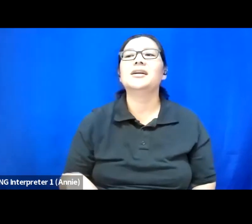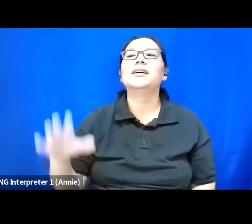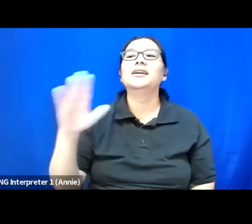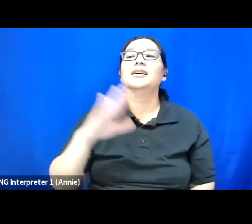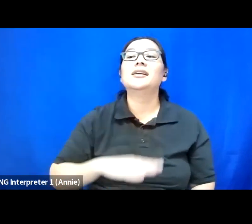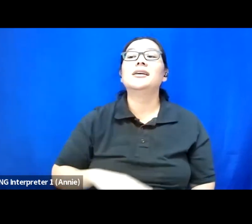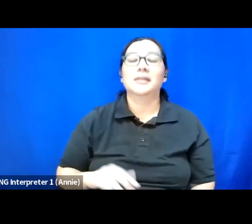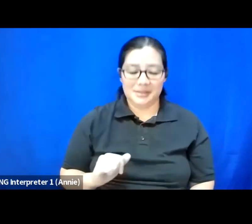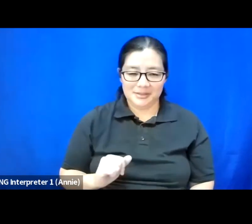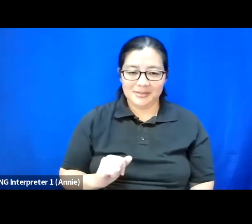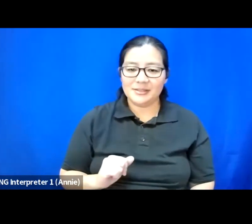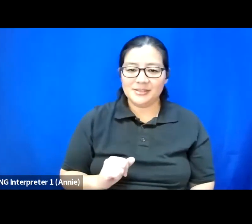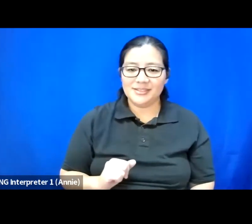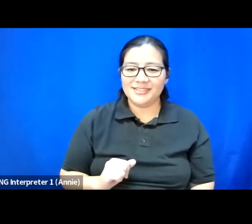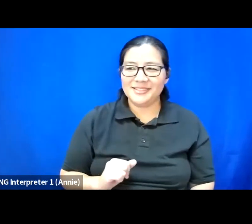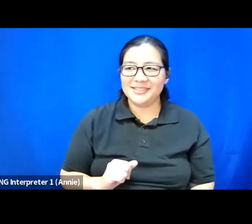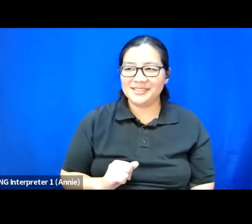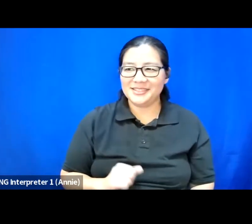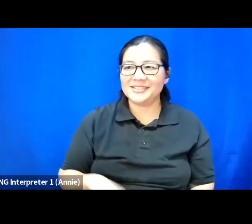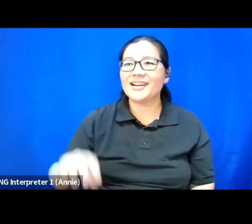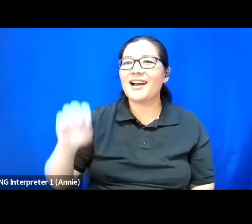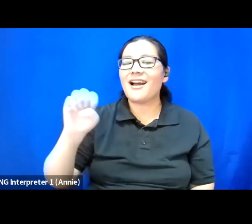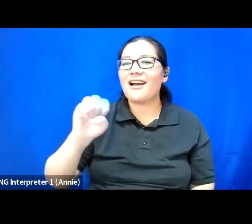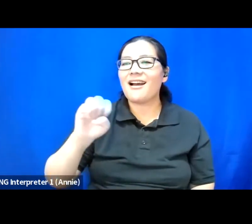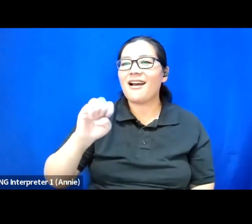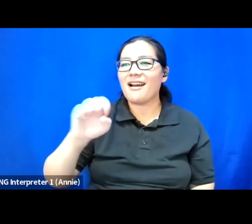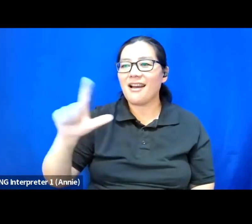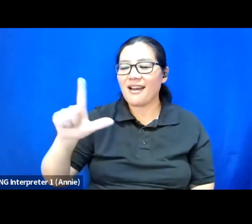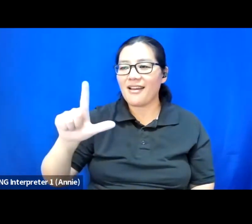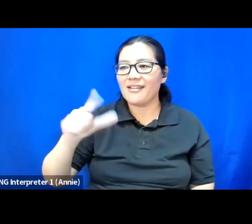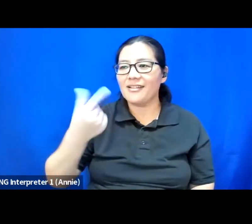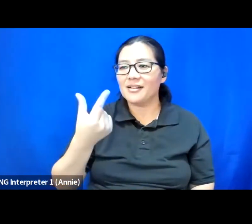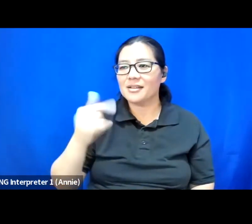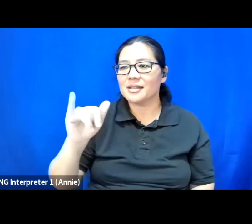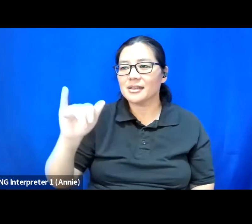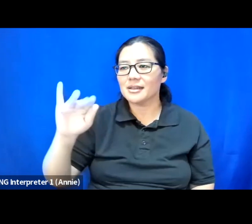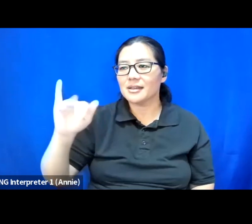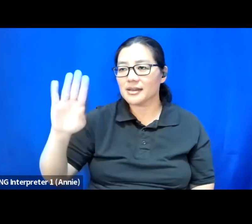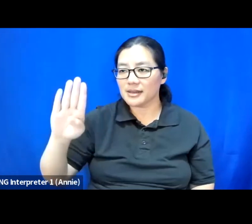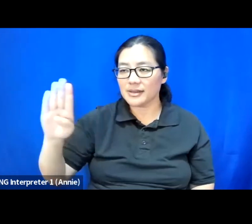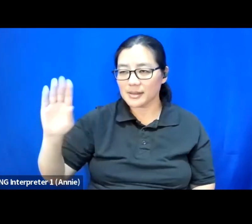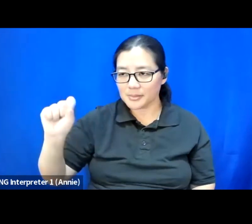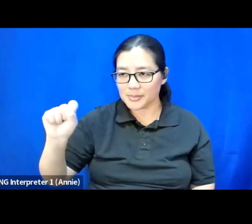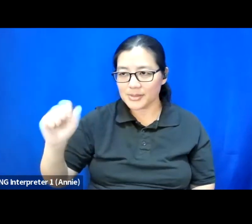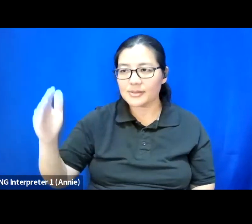if you do not need a copy of the book and we will donate it further on and make sure